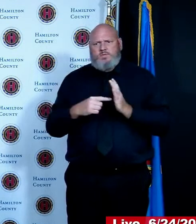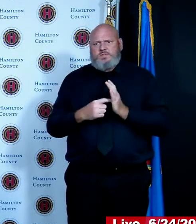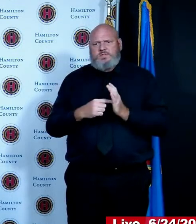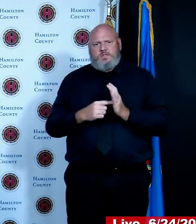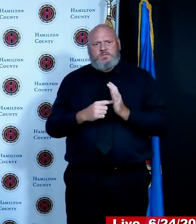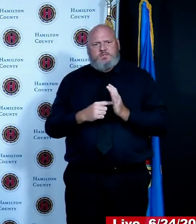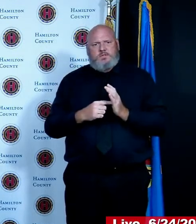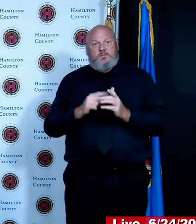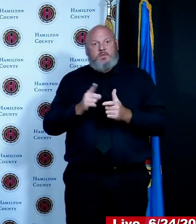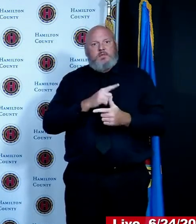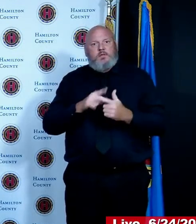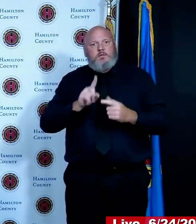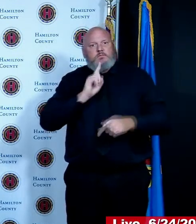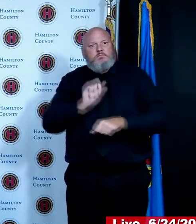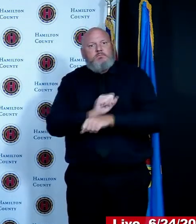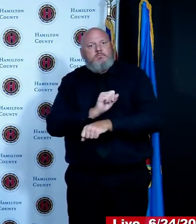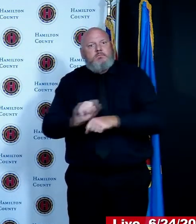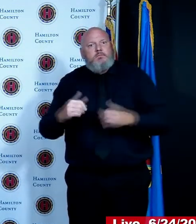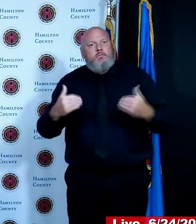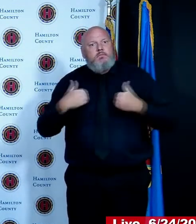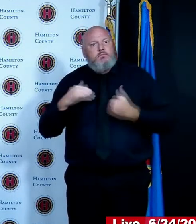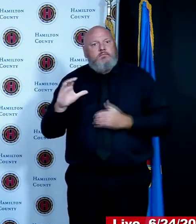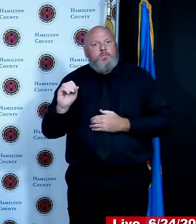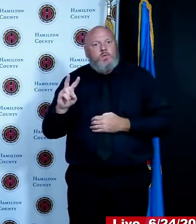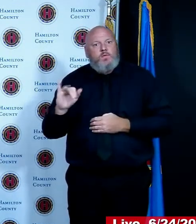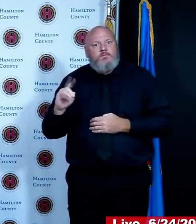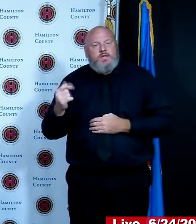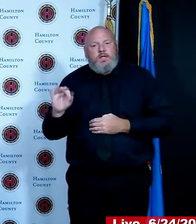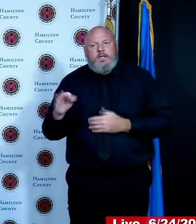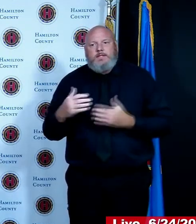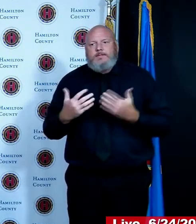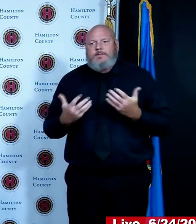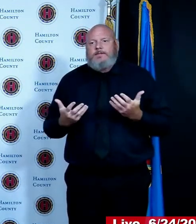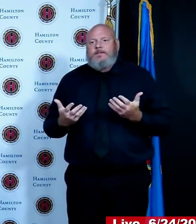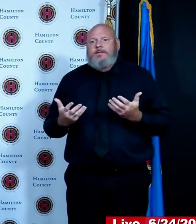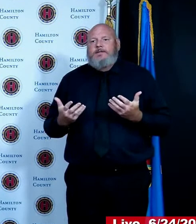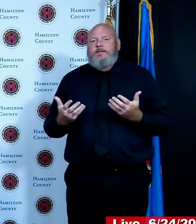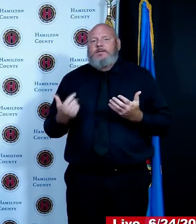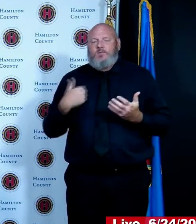on the top half there tests completed between June 1st and June 21st you can